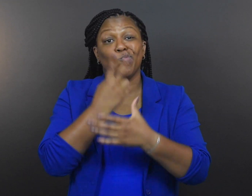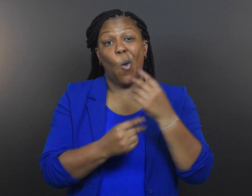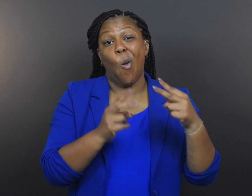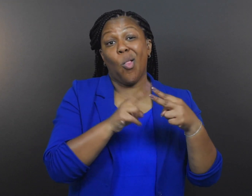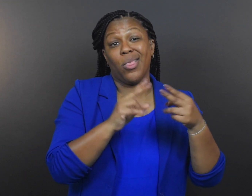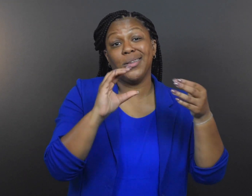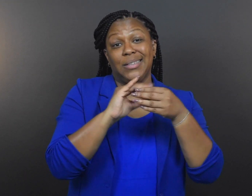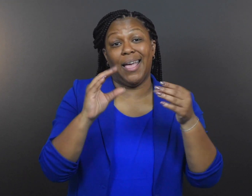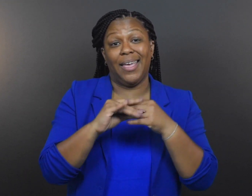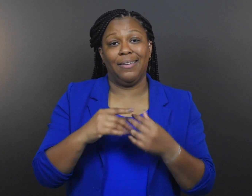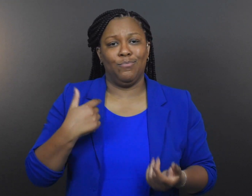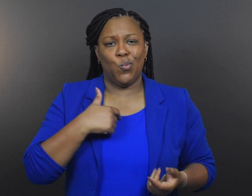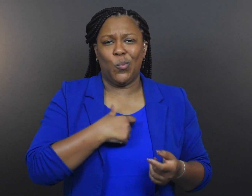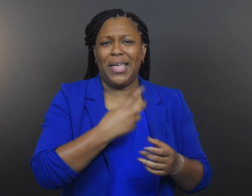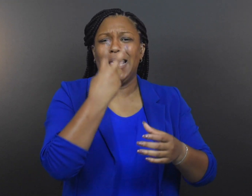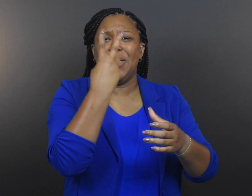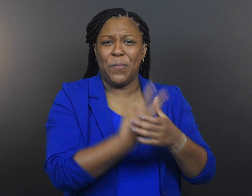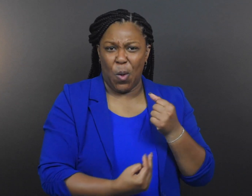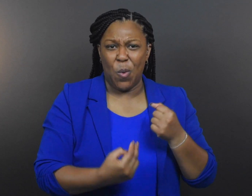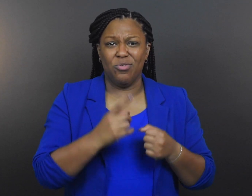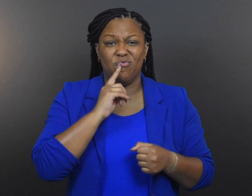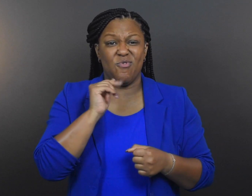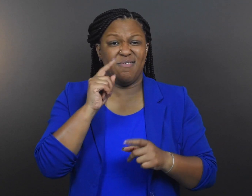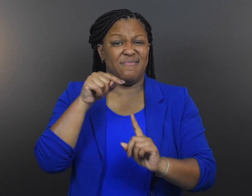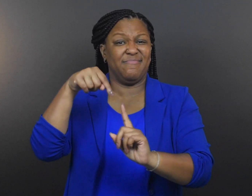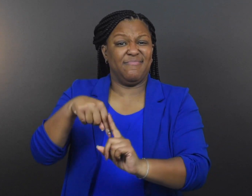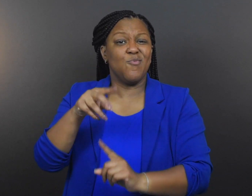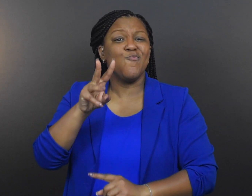“We’re both in the waterborne disease prevention field,